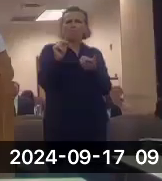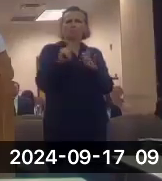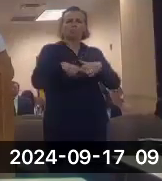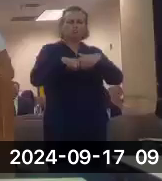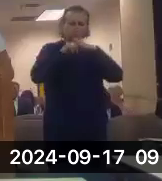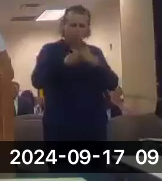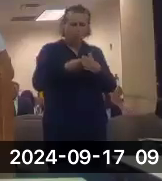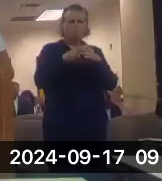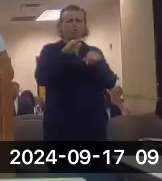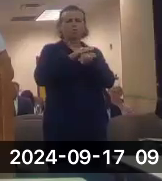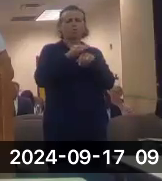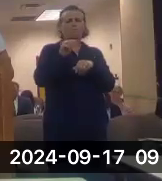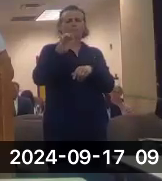Reginald Parson: second, or first, st however, that